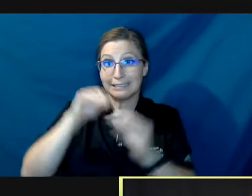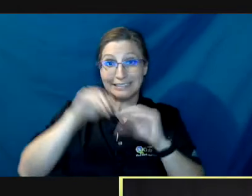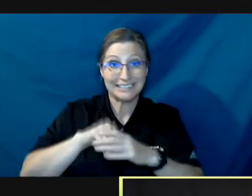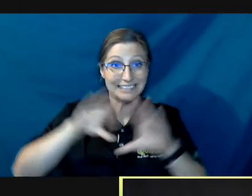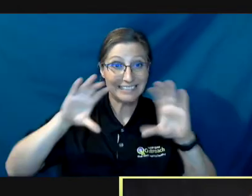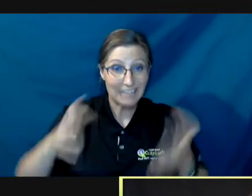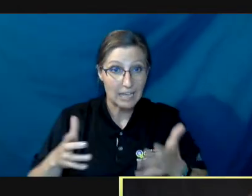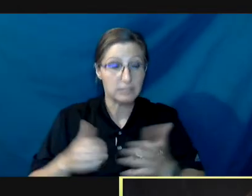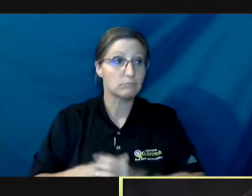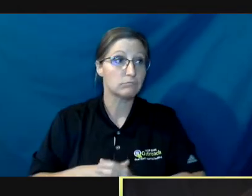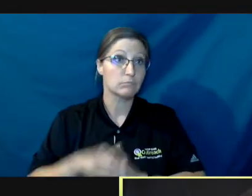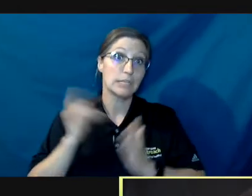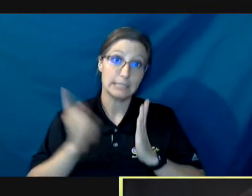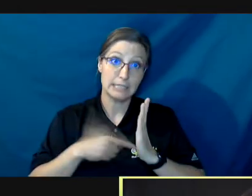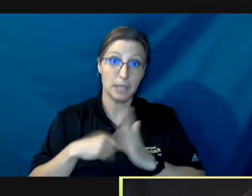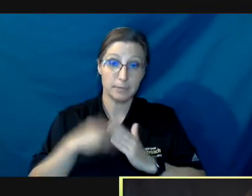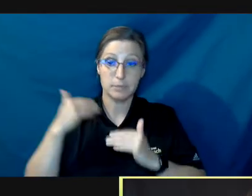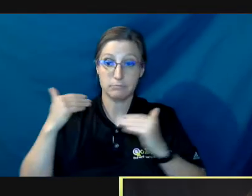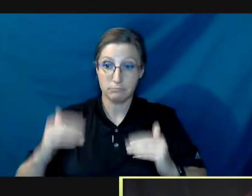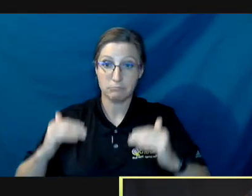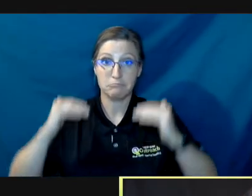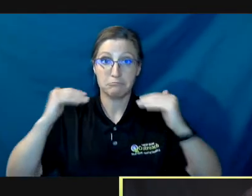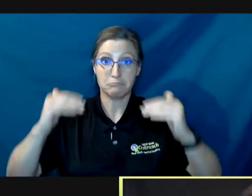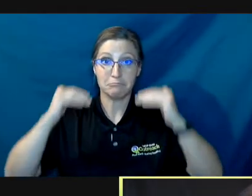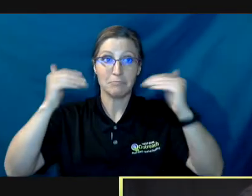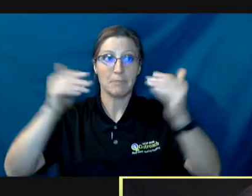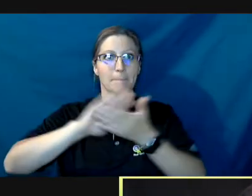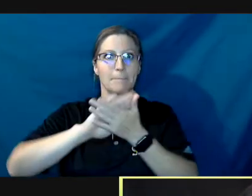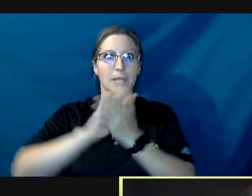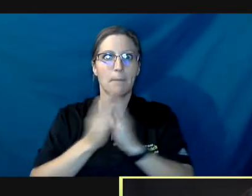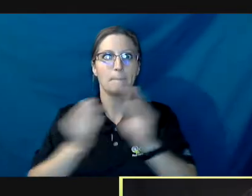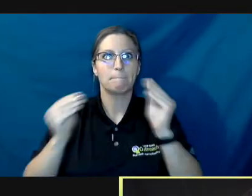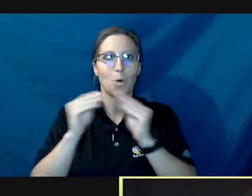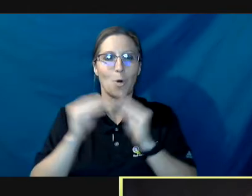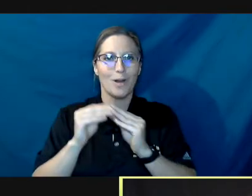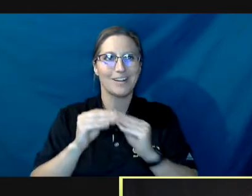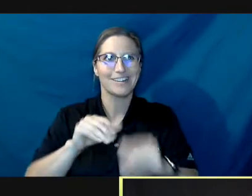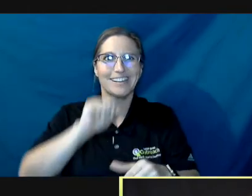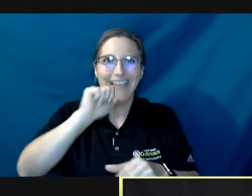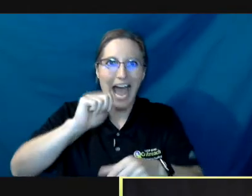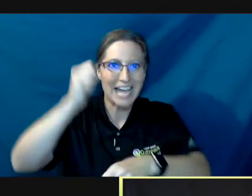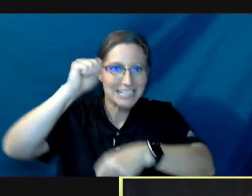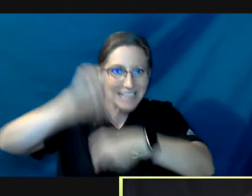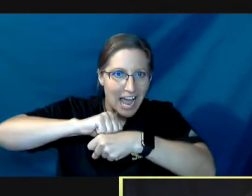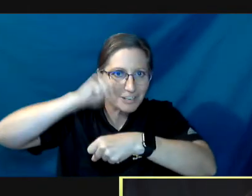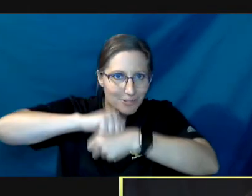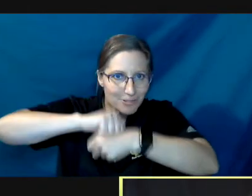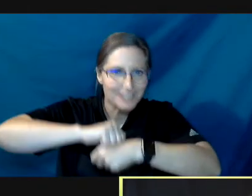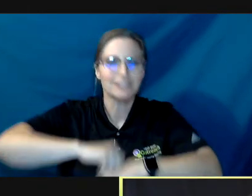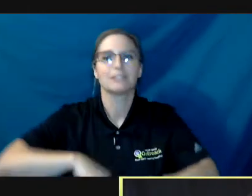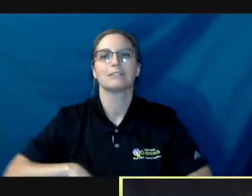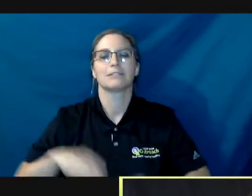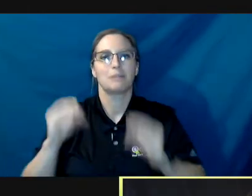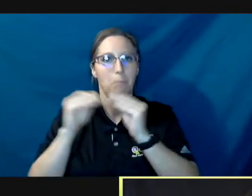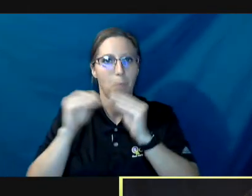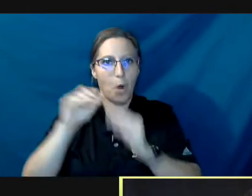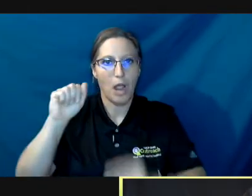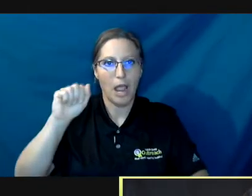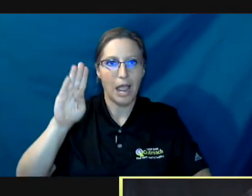Some of them as the student progresses can become more and more abstract. So clarification and multiple ways of exposing